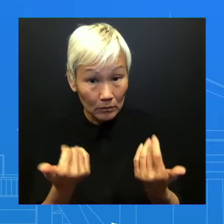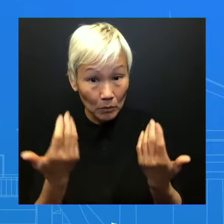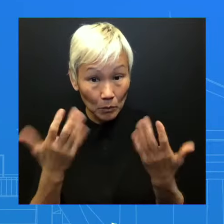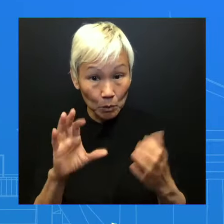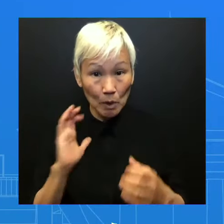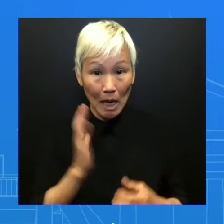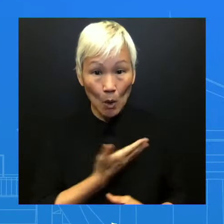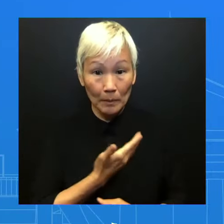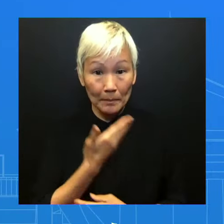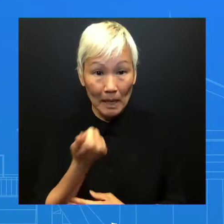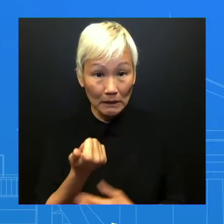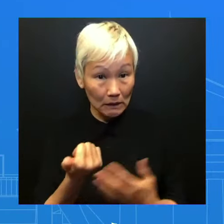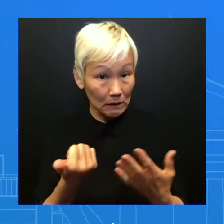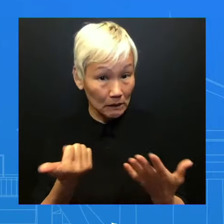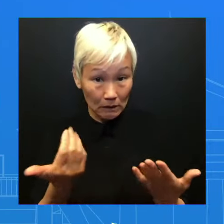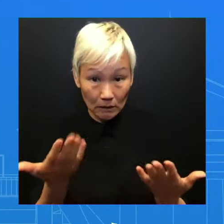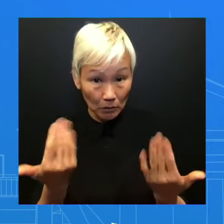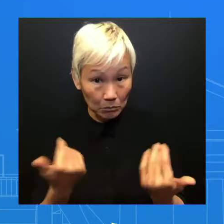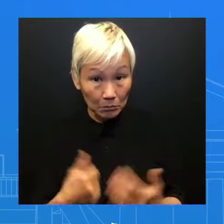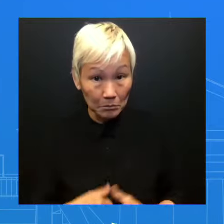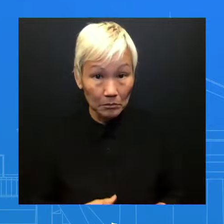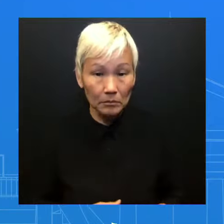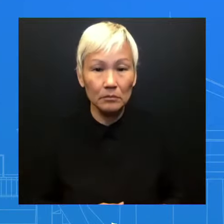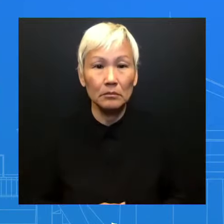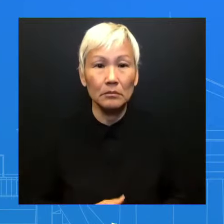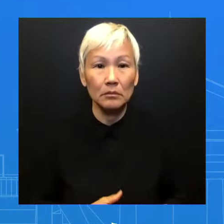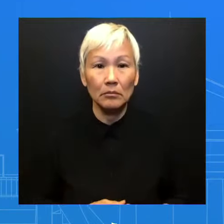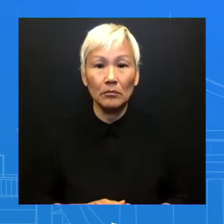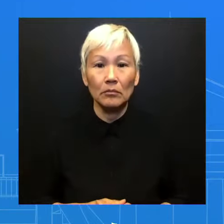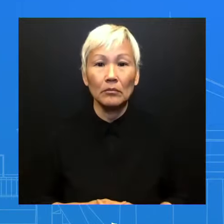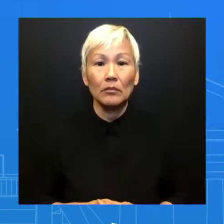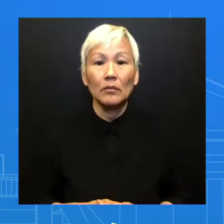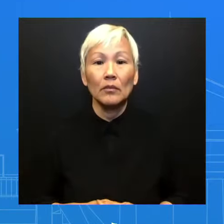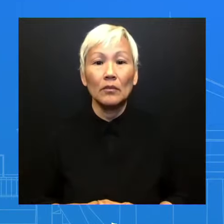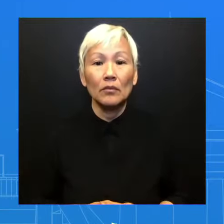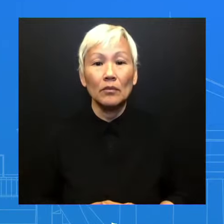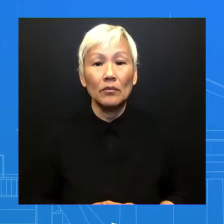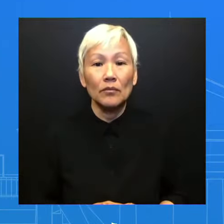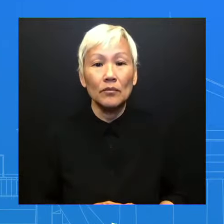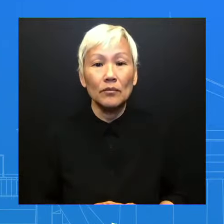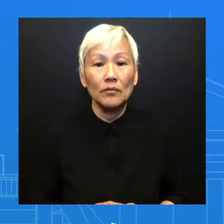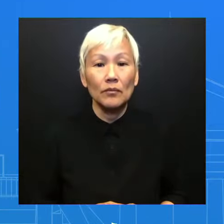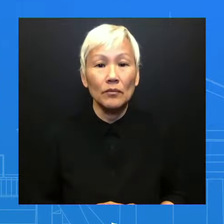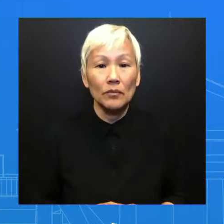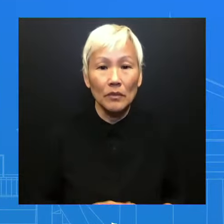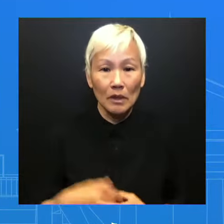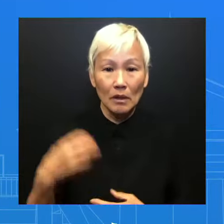The Press: Thanks, Karine. On General Brown's appointment as Chairman of the Joint Chiefs, obviously, if he's confirmed,